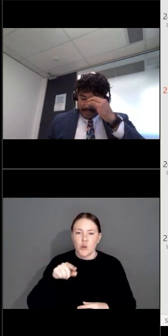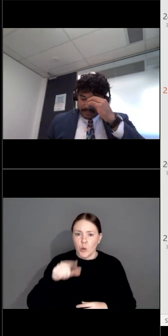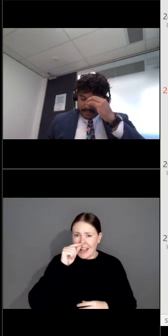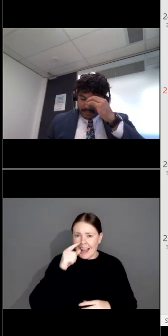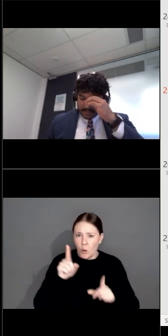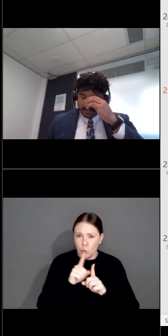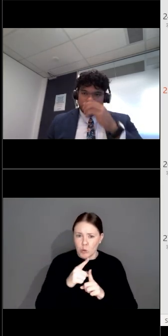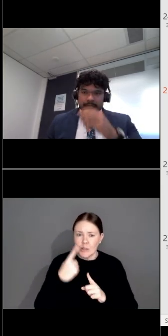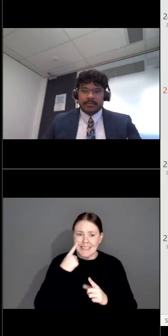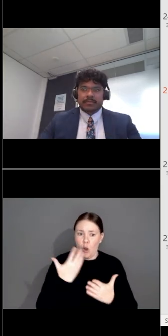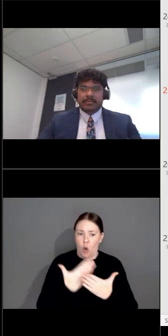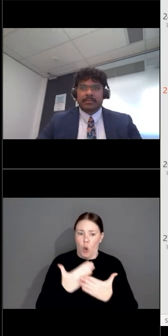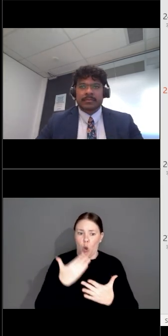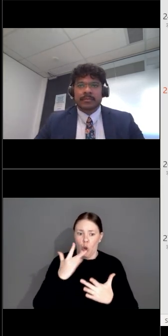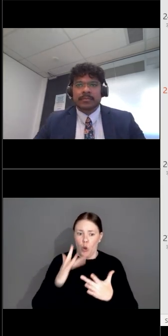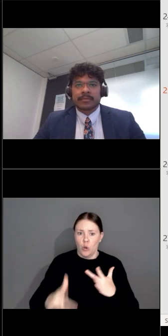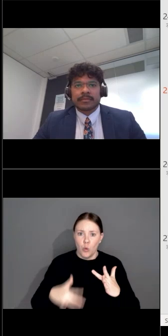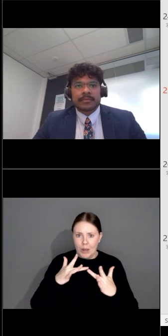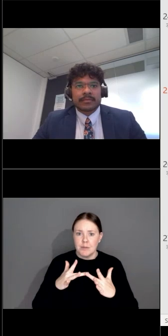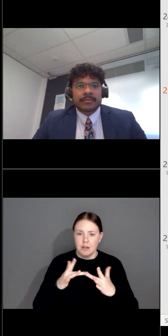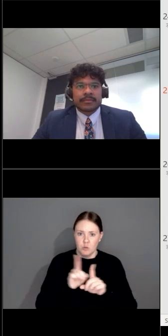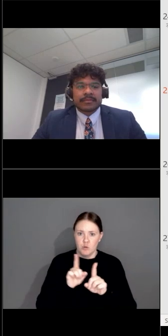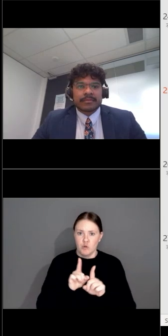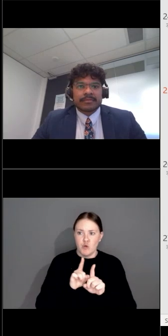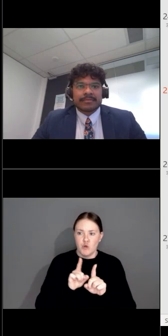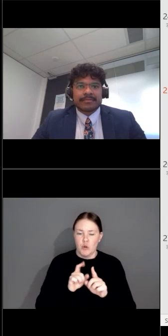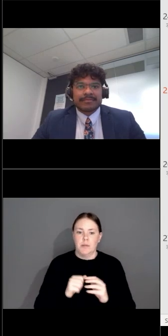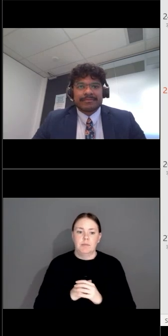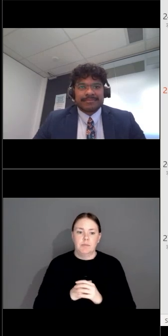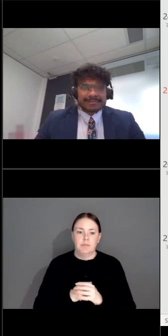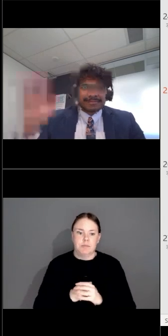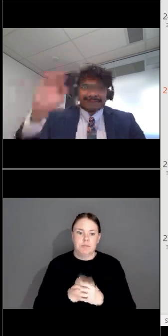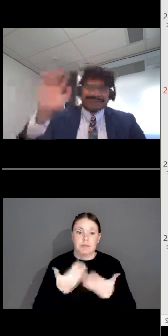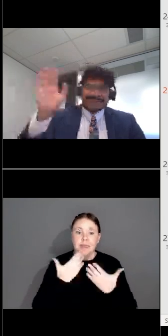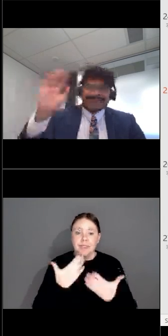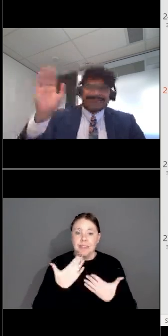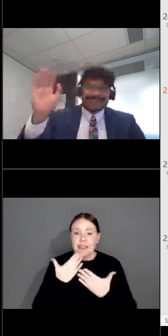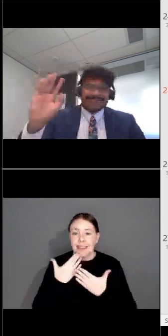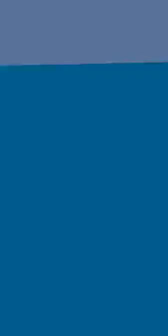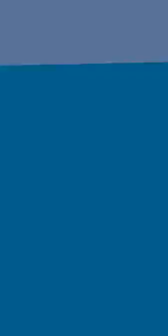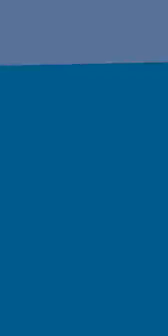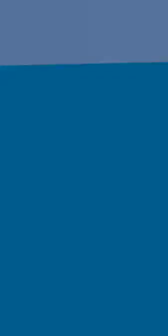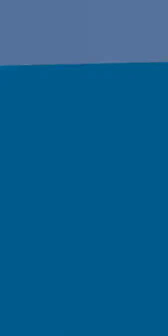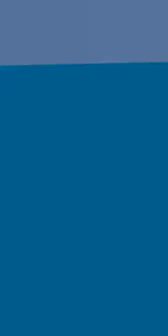so that's it thank you for joining us everyone and um all the best and take care bye see you